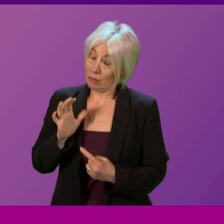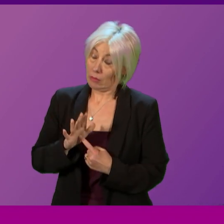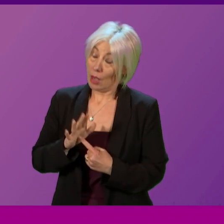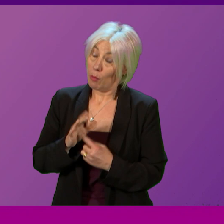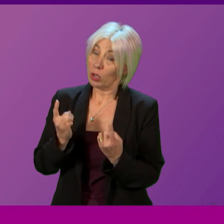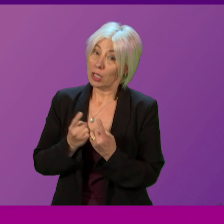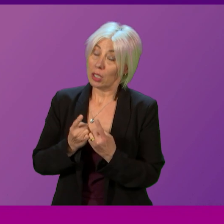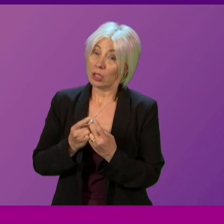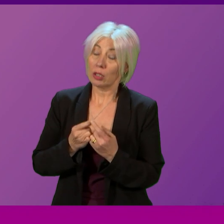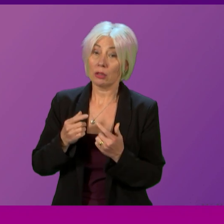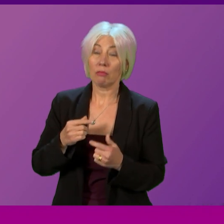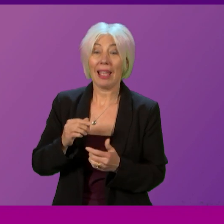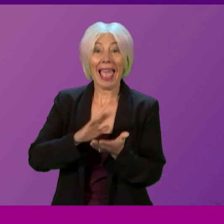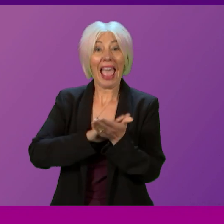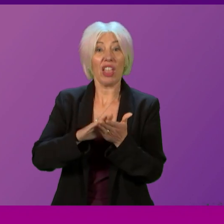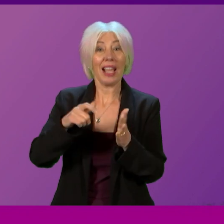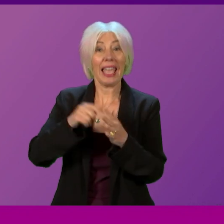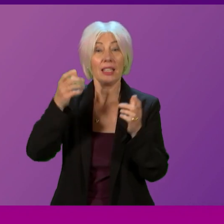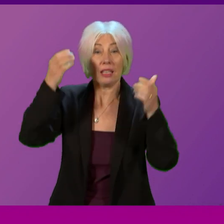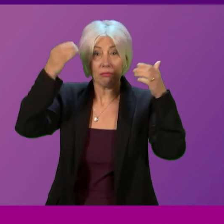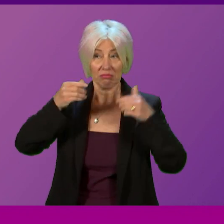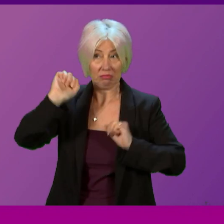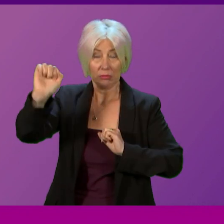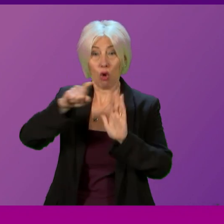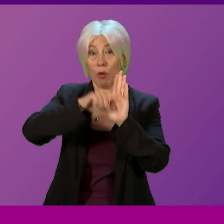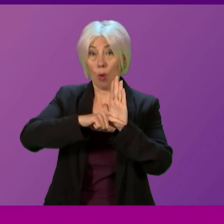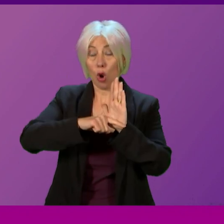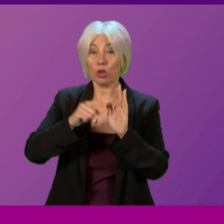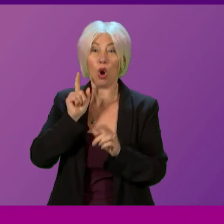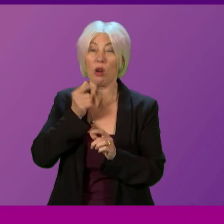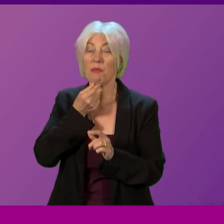Baroness Helena Kennedy’s report on misogyny and the criminal law, which was commissioned